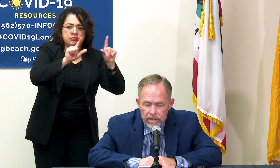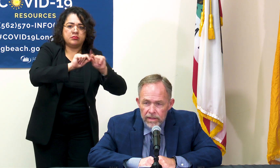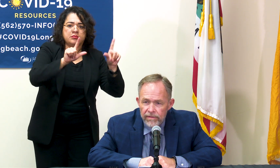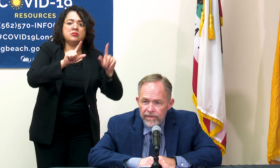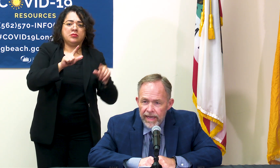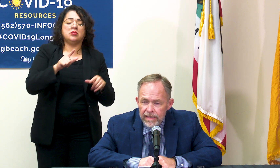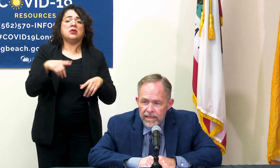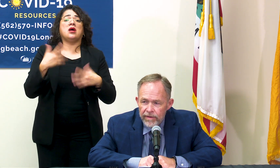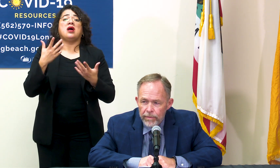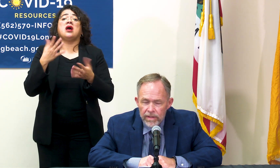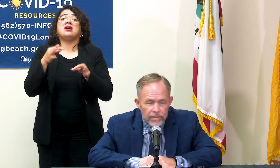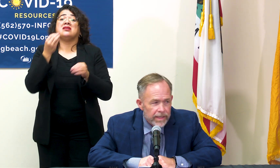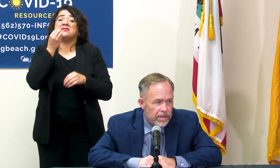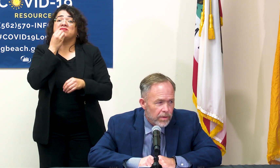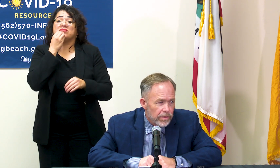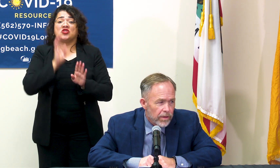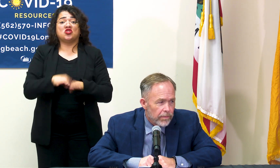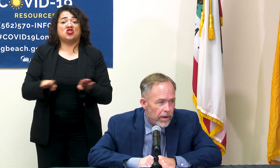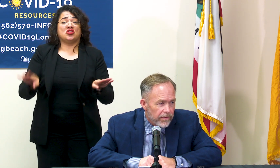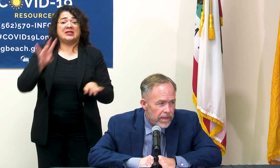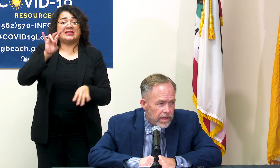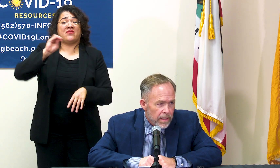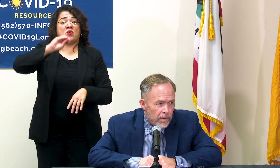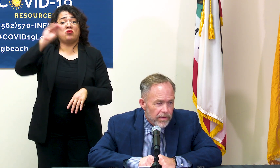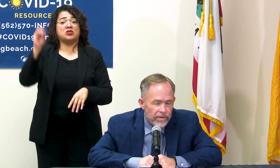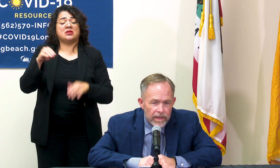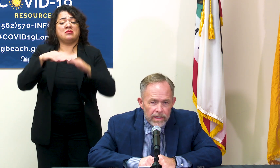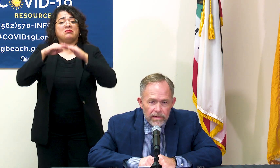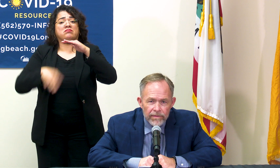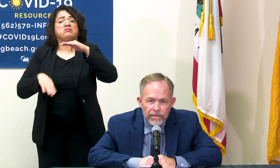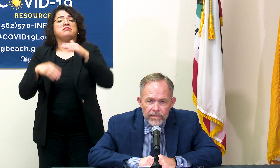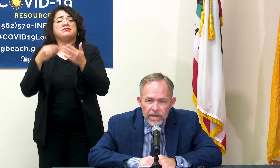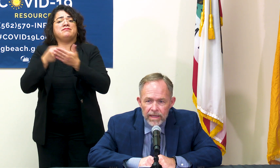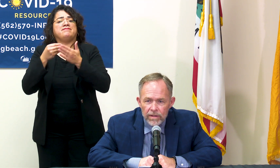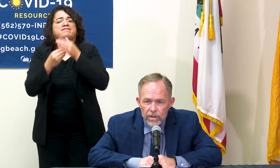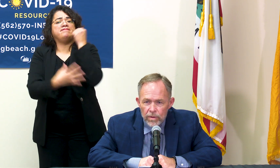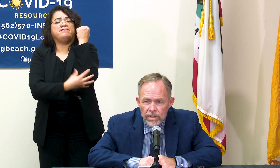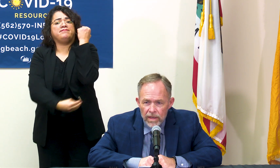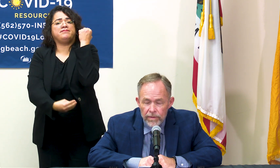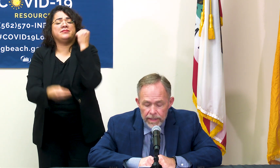In fact, 70% of my children are in poverty. We feed 50,000 students every